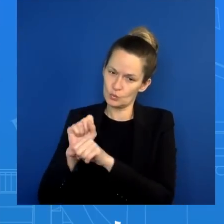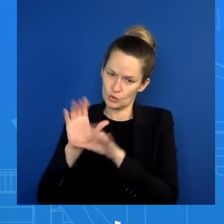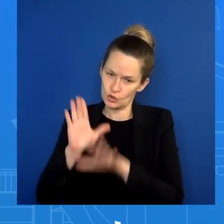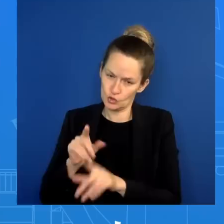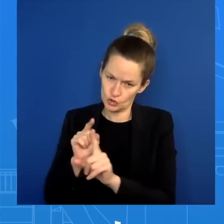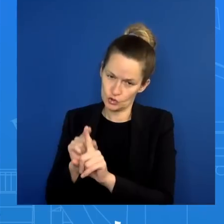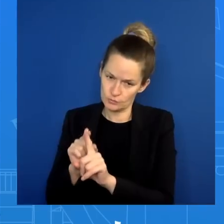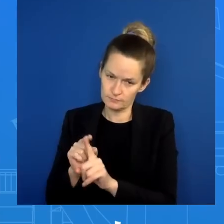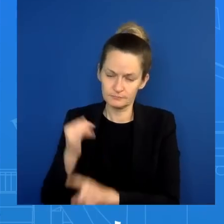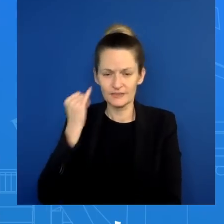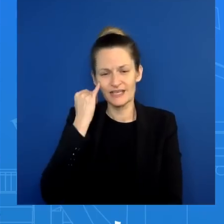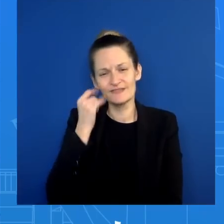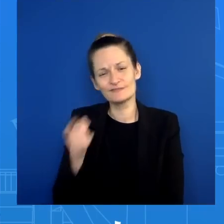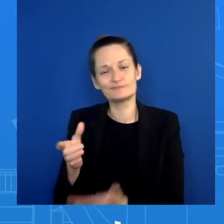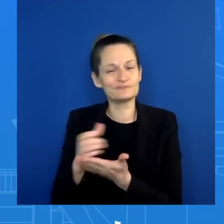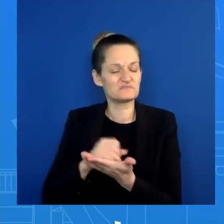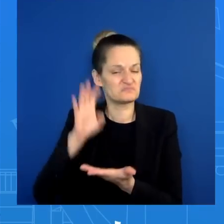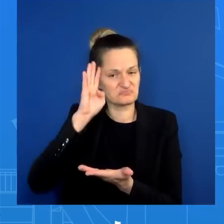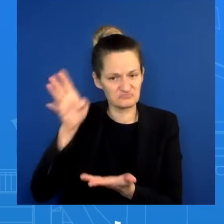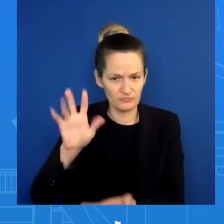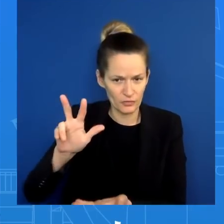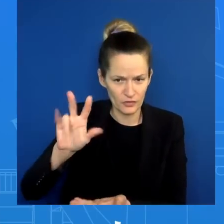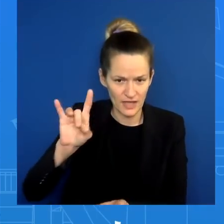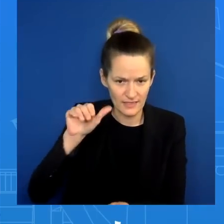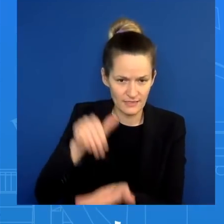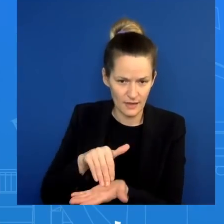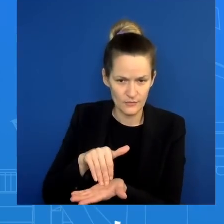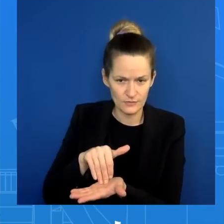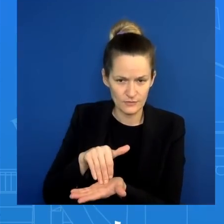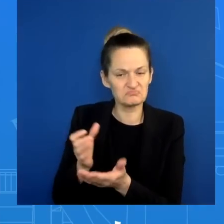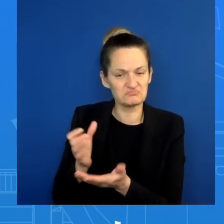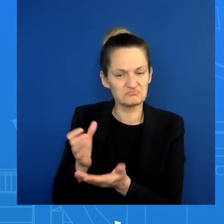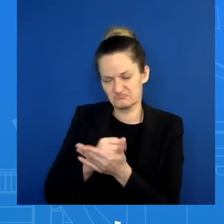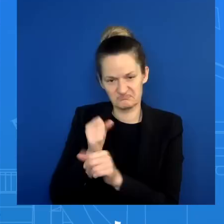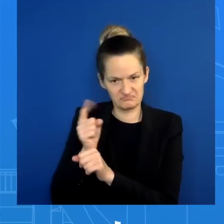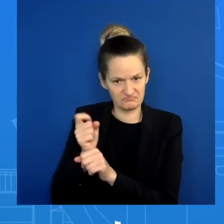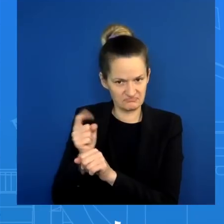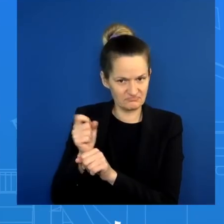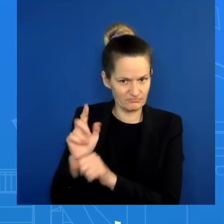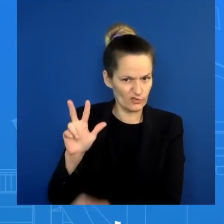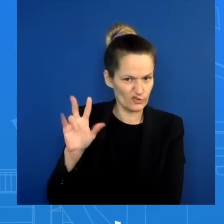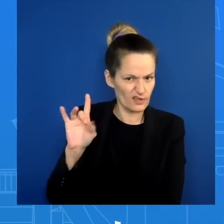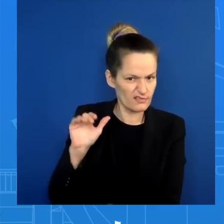and this is going to be for future folks as well. A year with a construction management